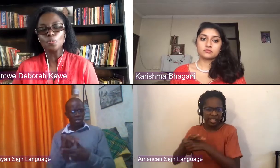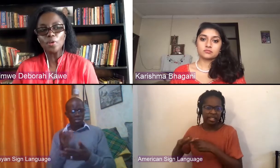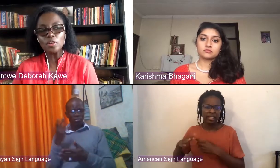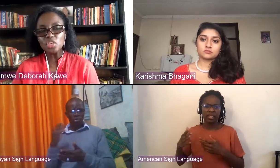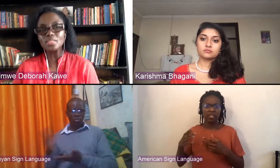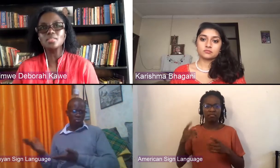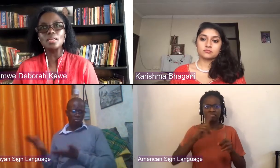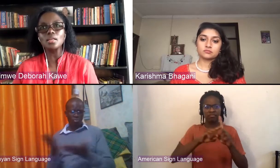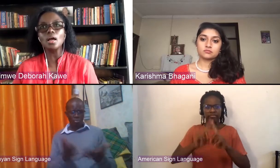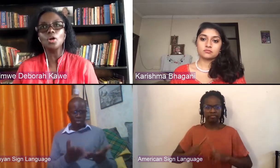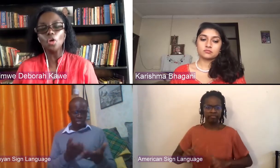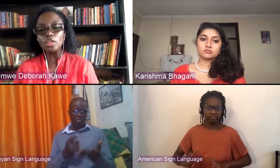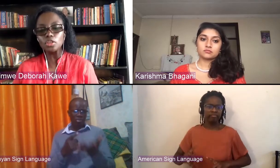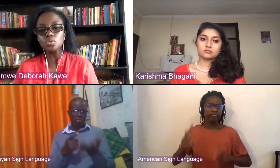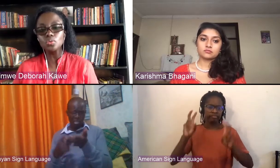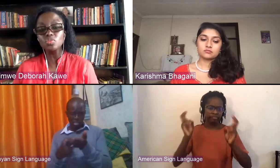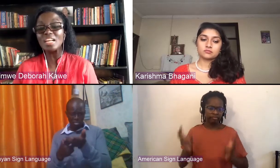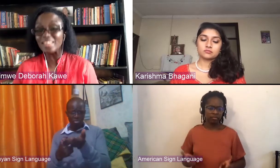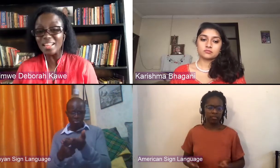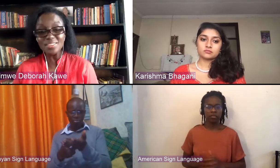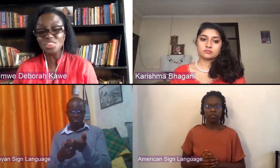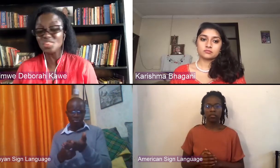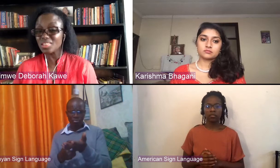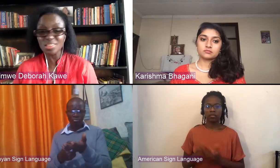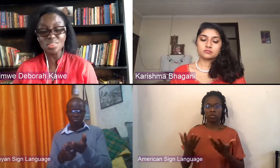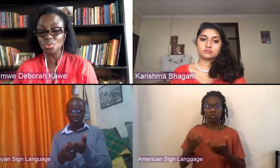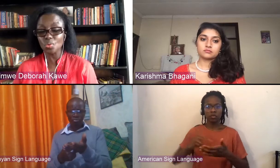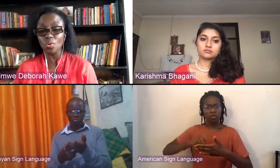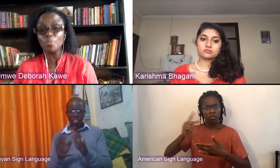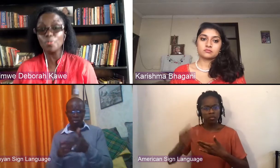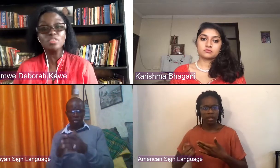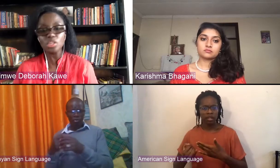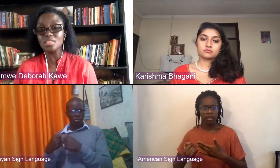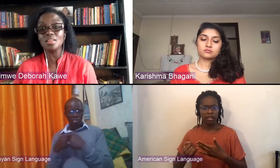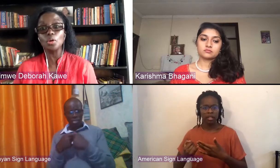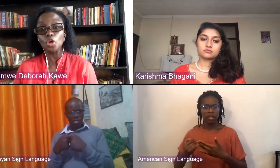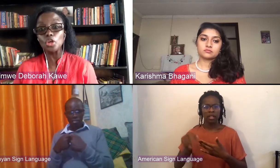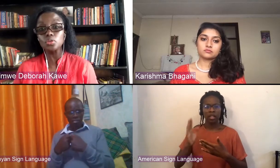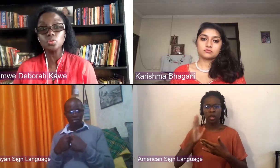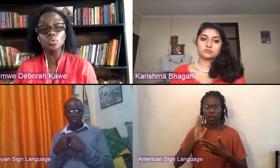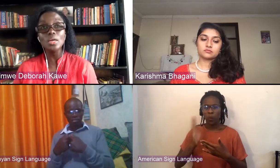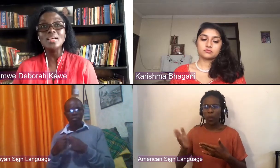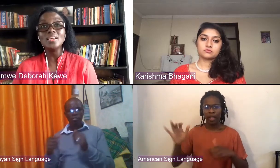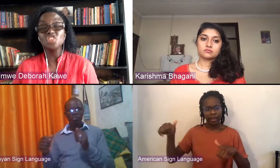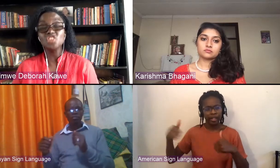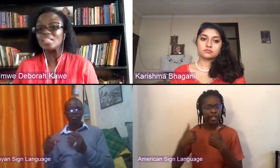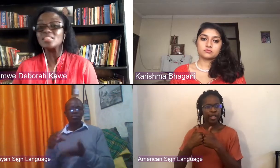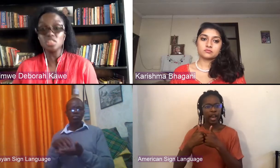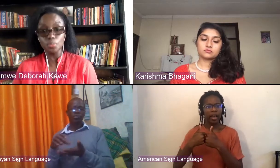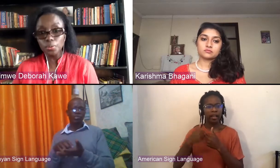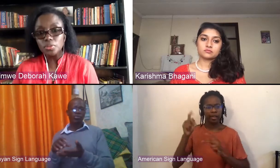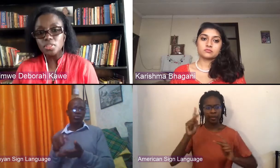projects that are going to challenge the status quo projects that are going to challenge taboos.